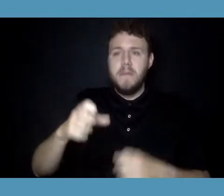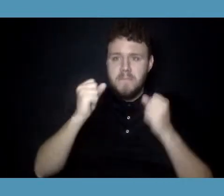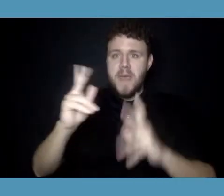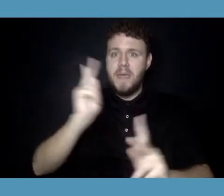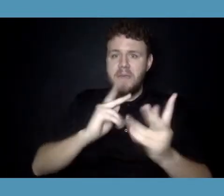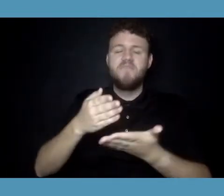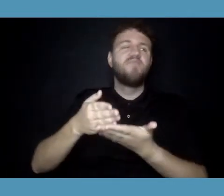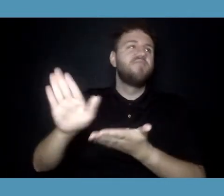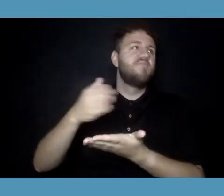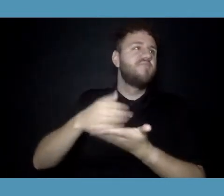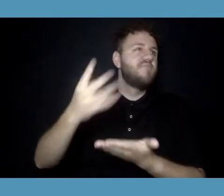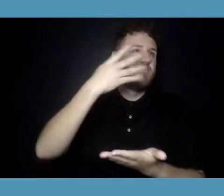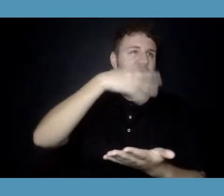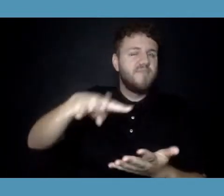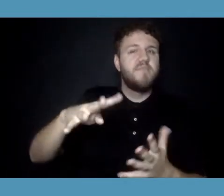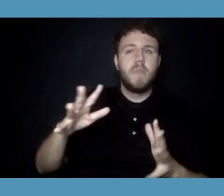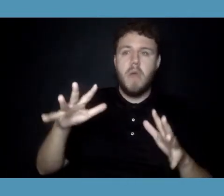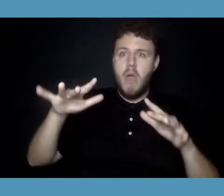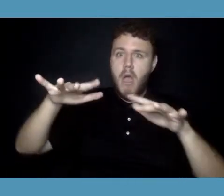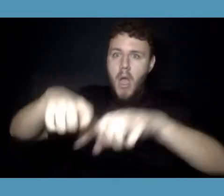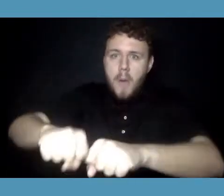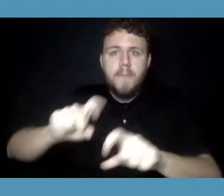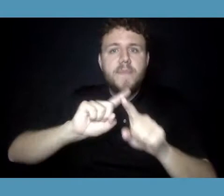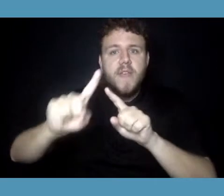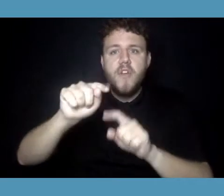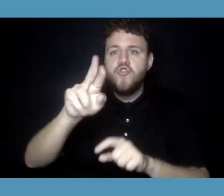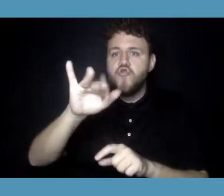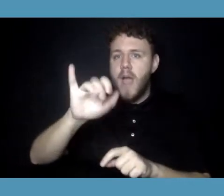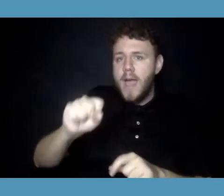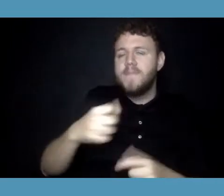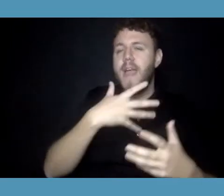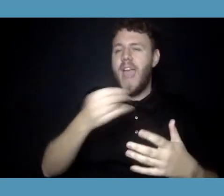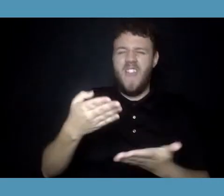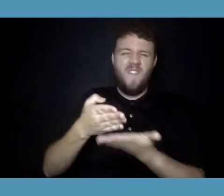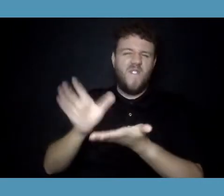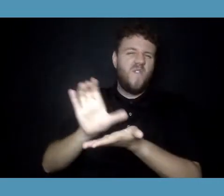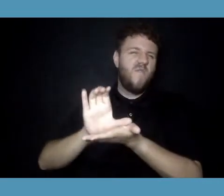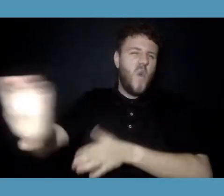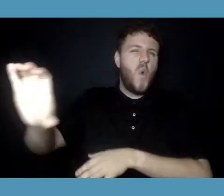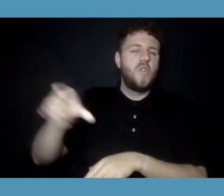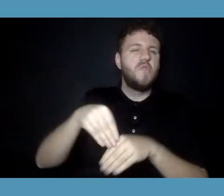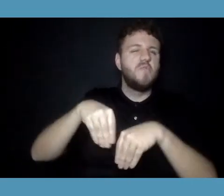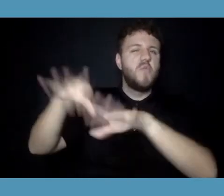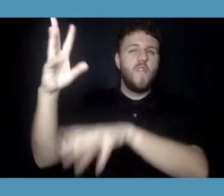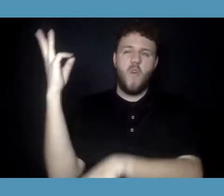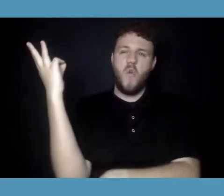by larger villages or tribes or forced by the government to move west beyond the Mississippi